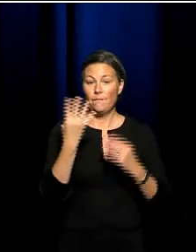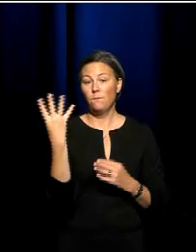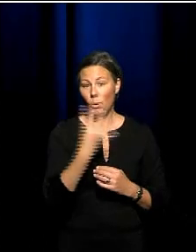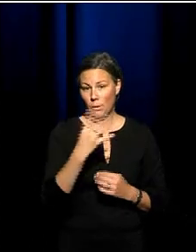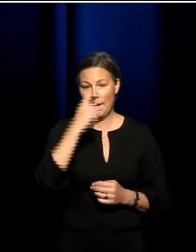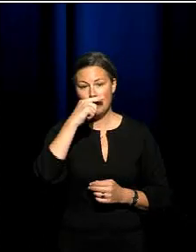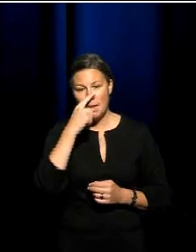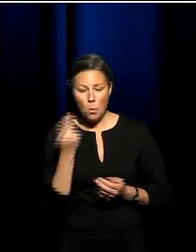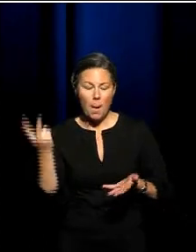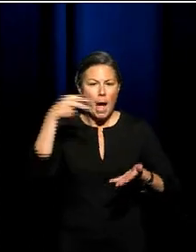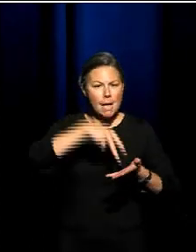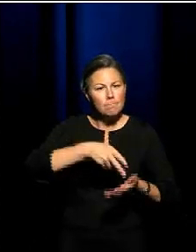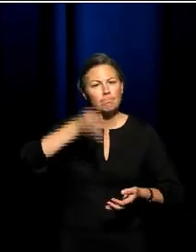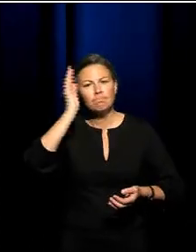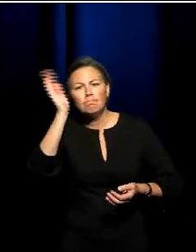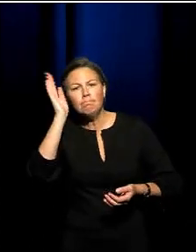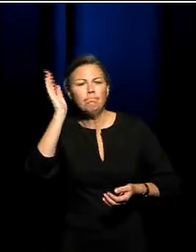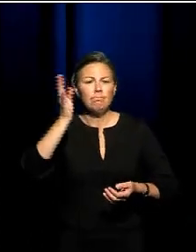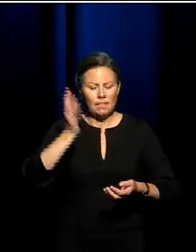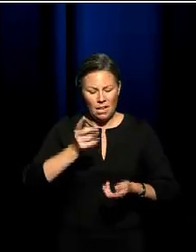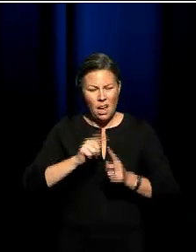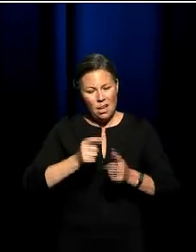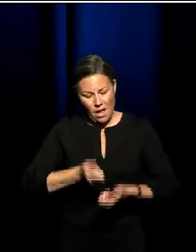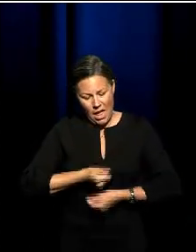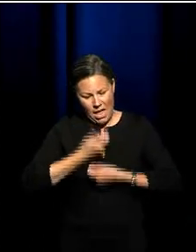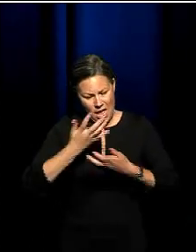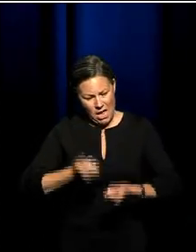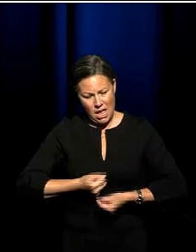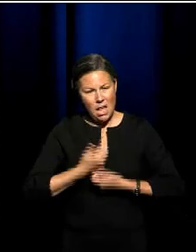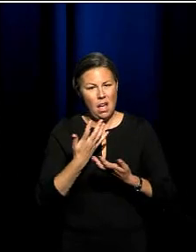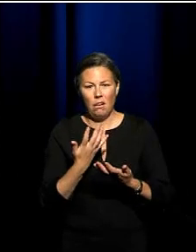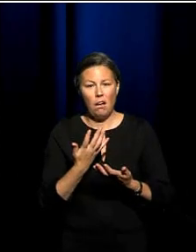deeply personal stories about their lived experience, either as a person with